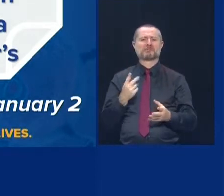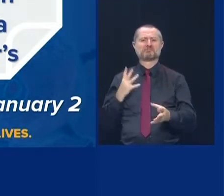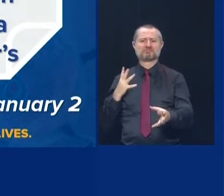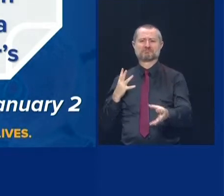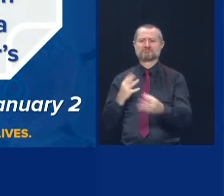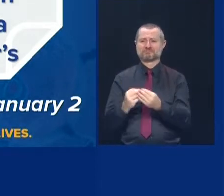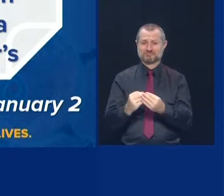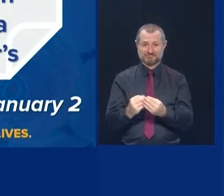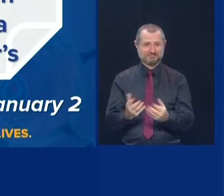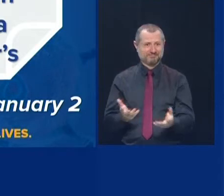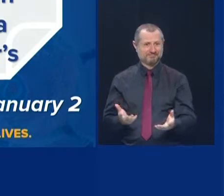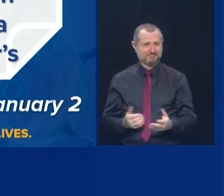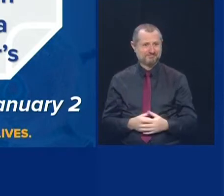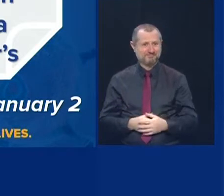OF THE HIGHEST SOCIALIZATION